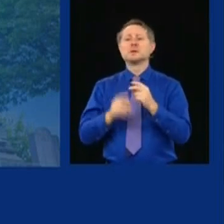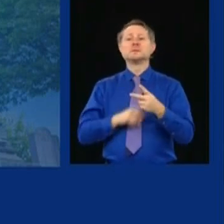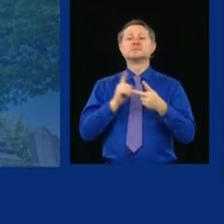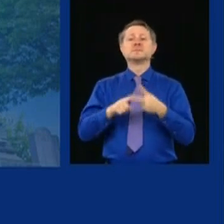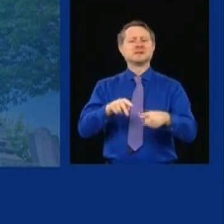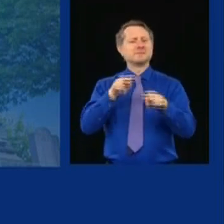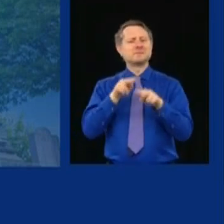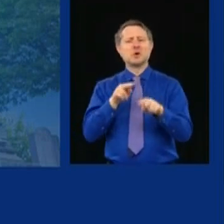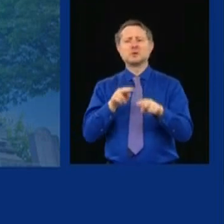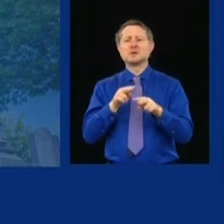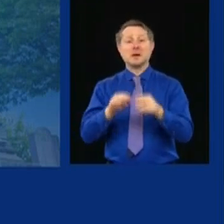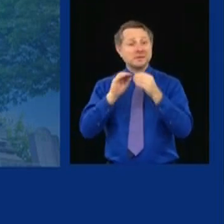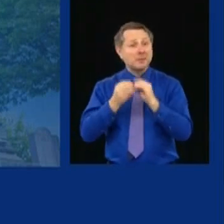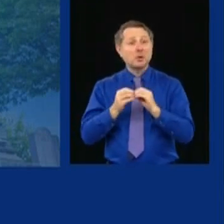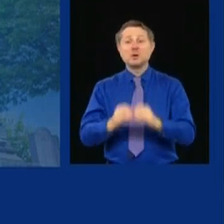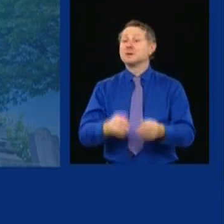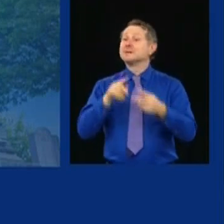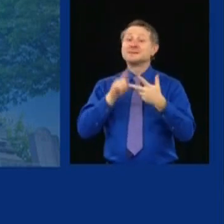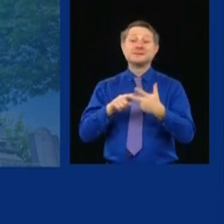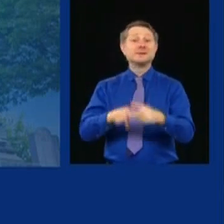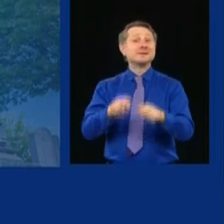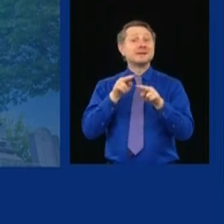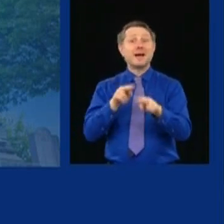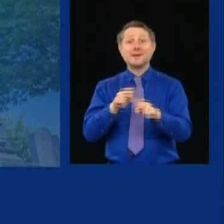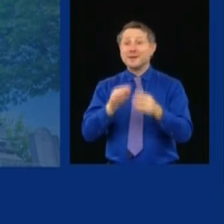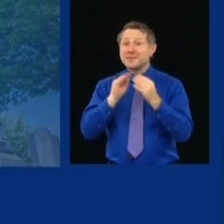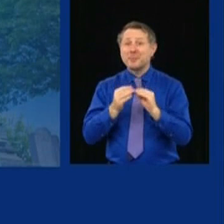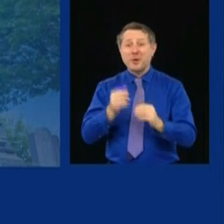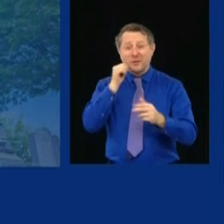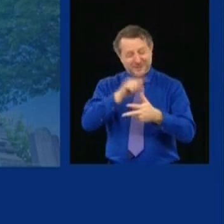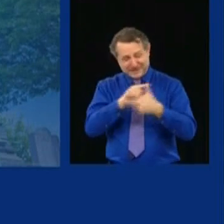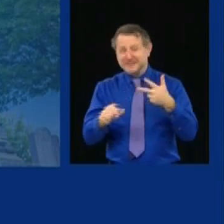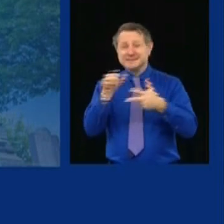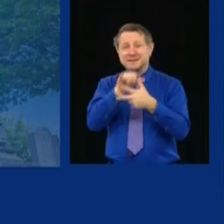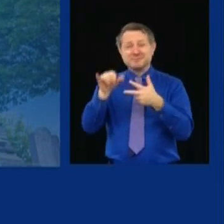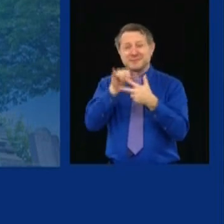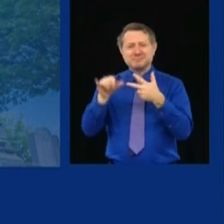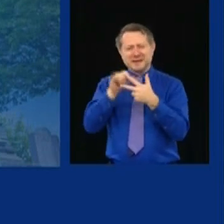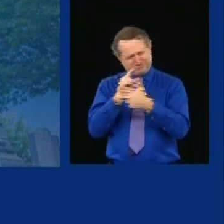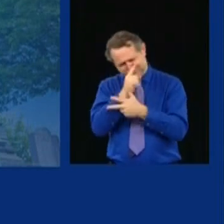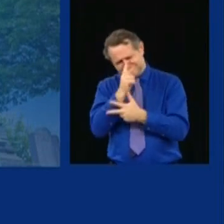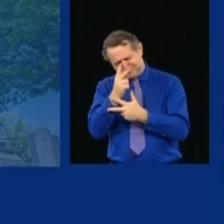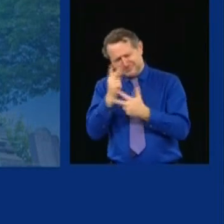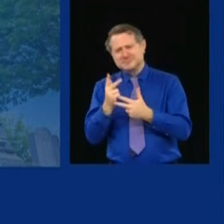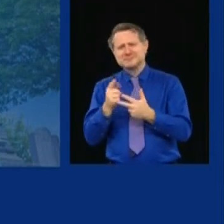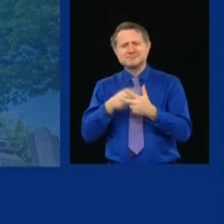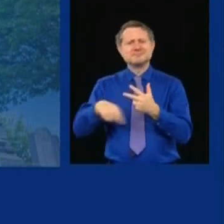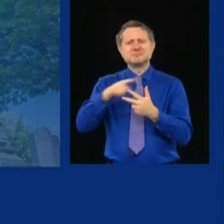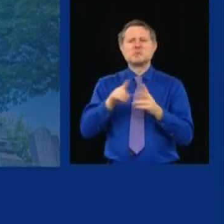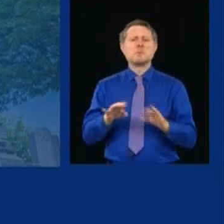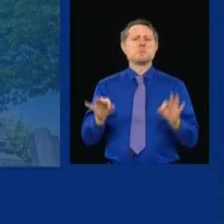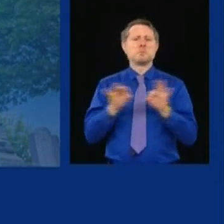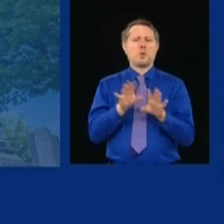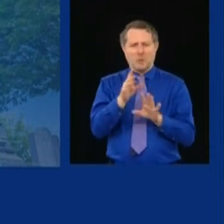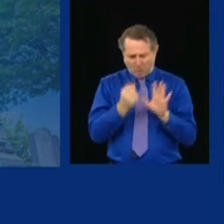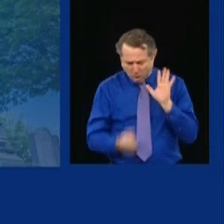NUMBERS. DAILY MONITORING OF NUMBERS AND DAILY MONITORING OF NUMBERS ARE THE FIRST THREE PRIORITIES.